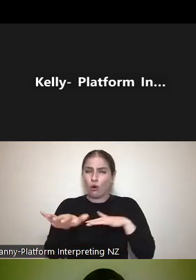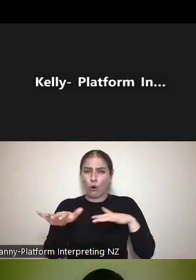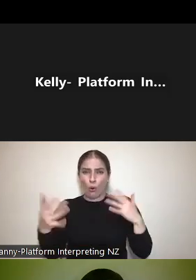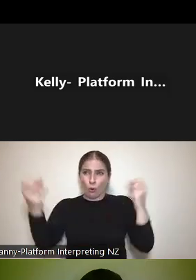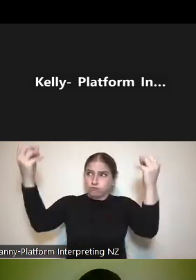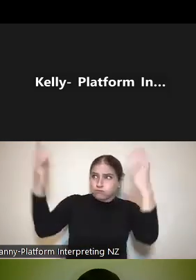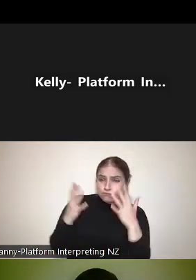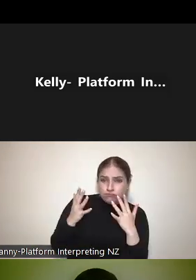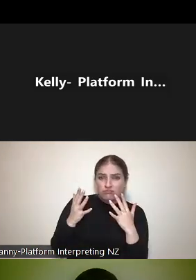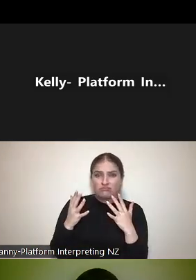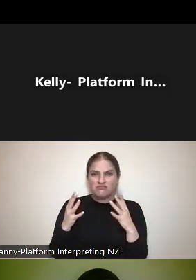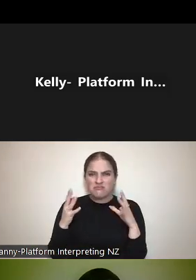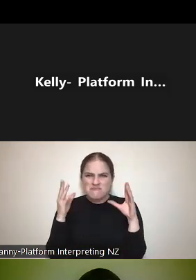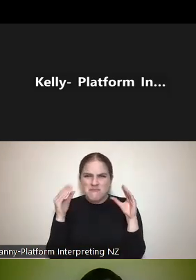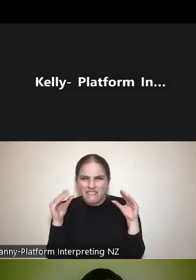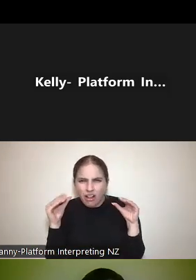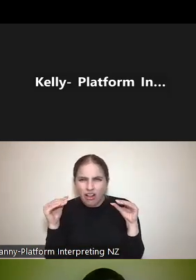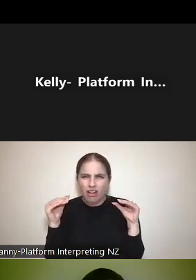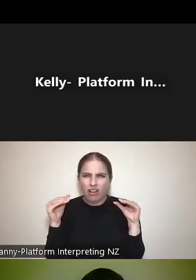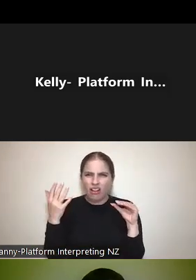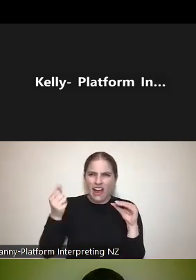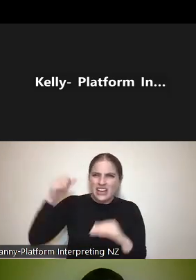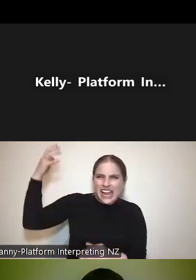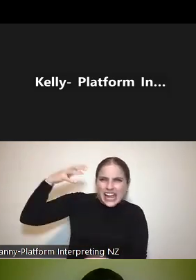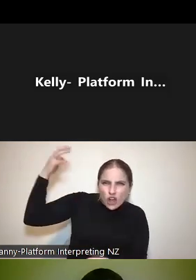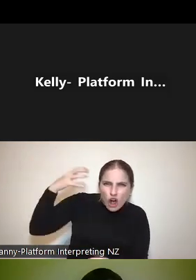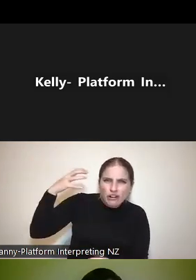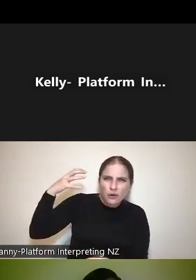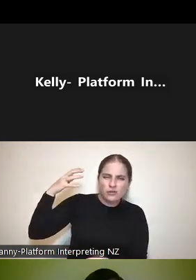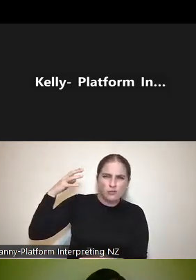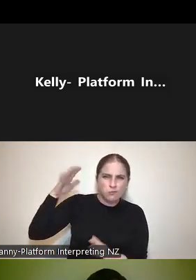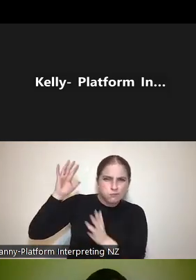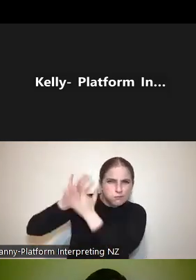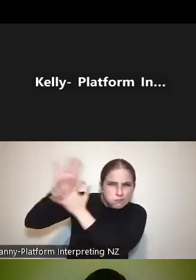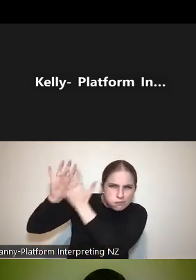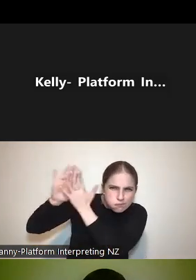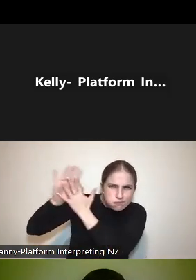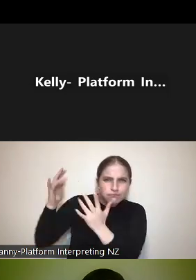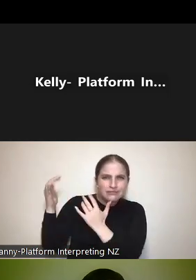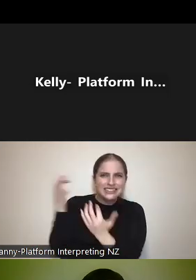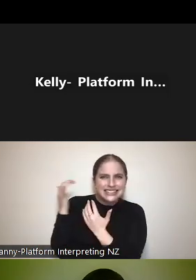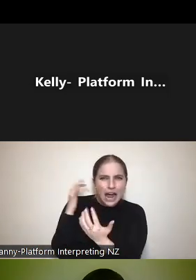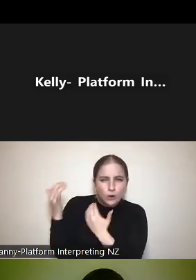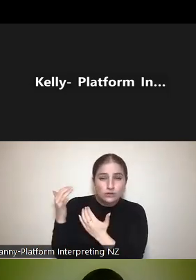Is there a buzzing air conditioner? So those things can really help people ahead of time by knowing how to prepare.